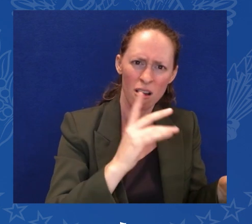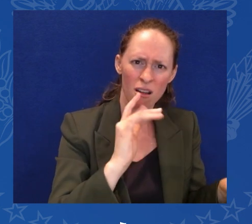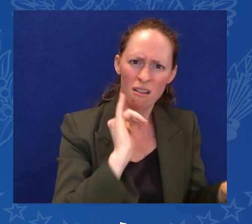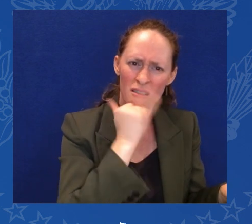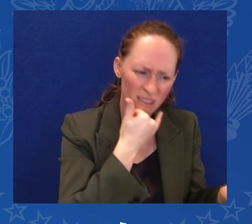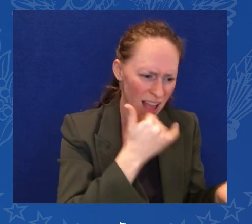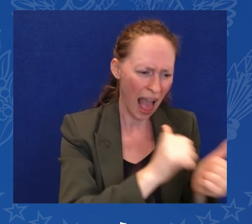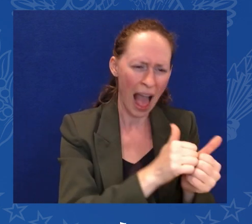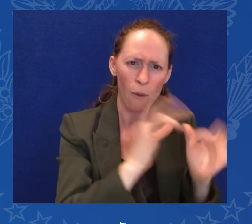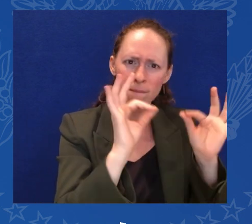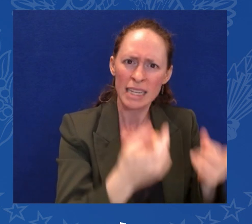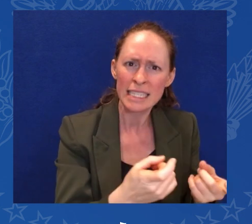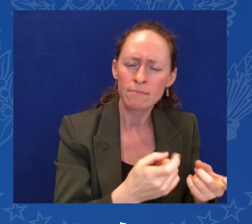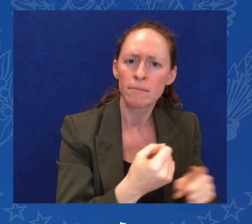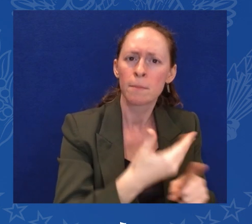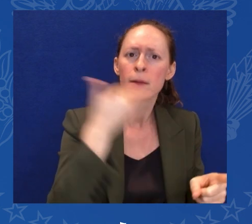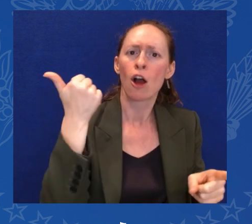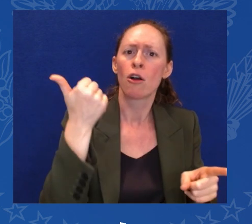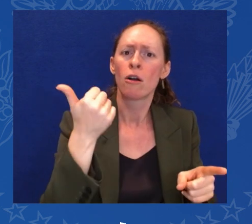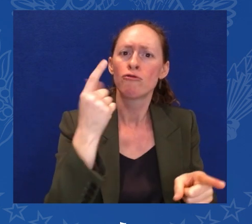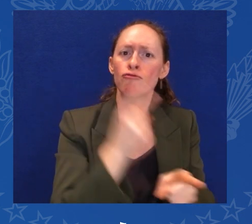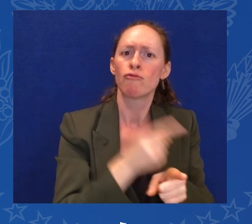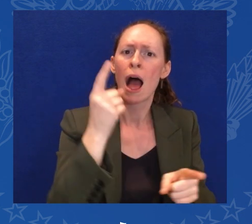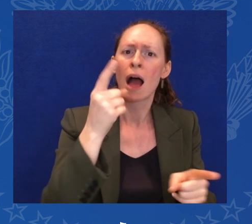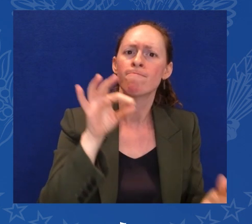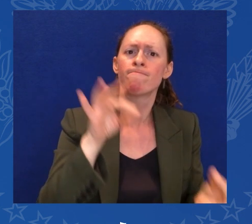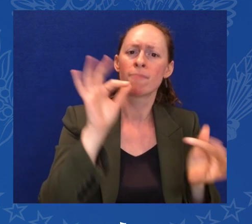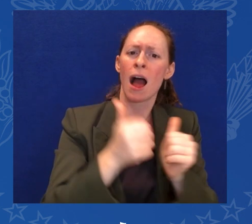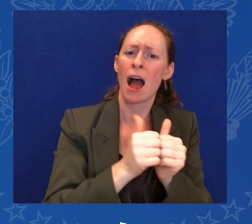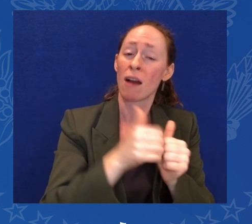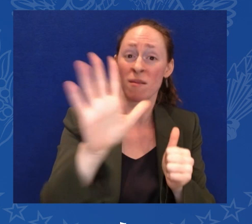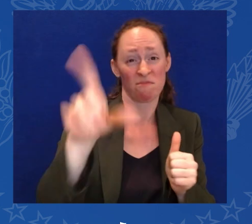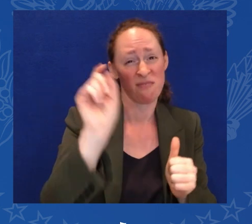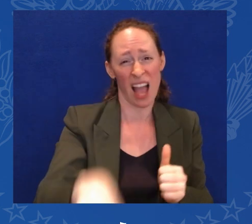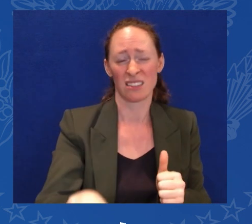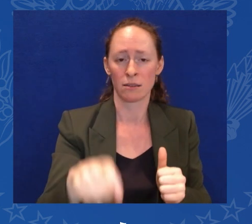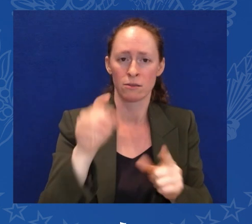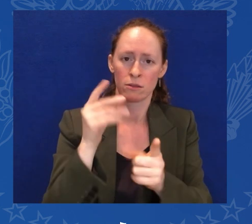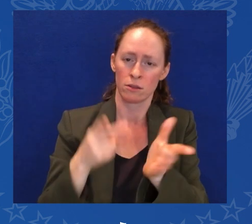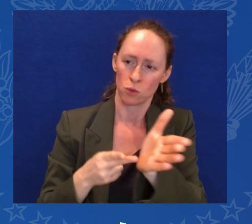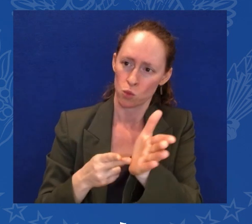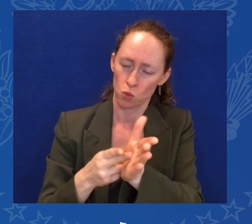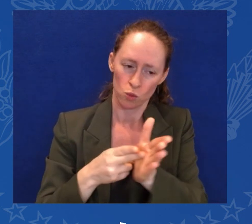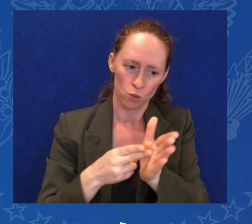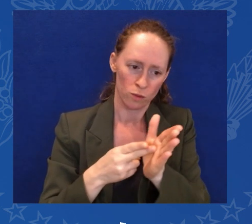Well, that's our charge today. By the way, parenthetically, did you ever think we'd be talking about banning books in America?